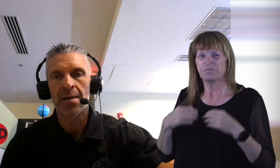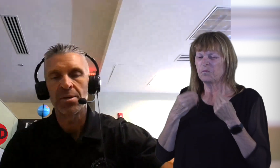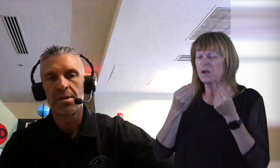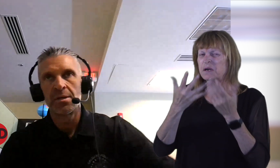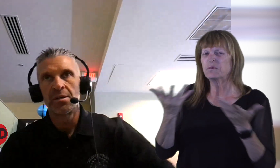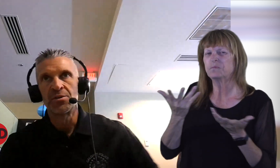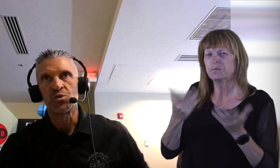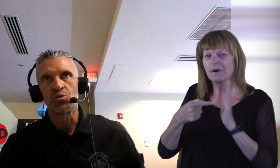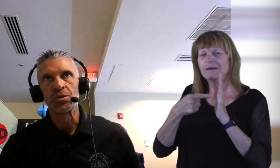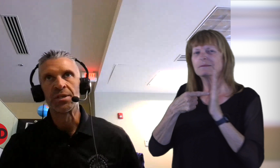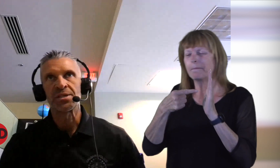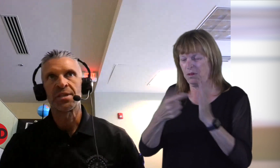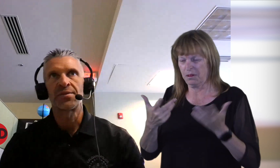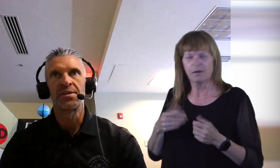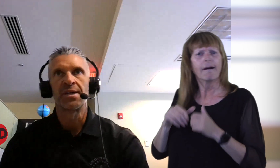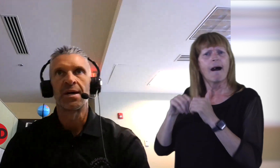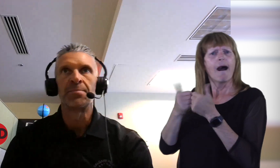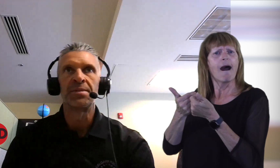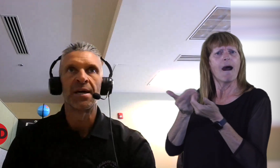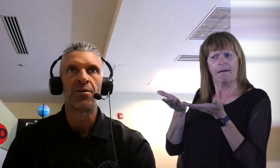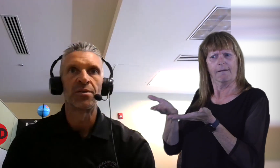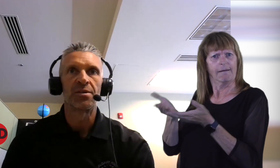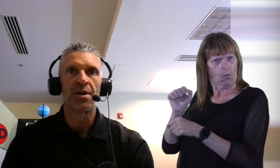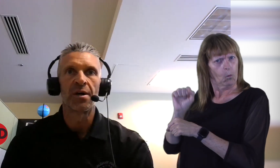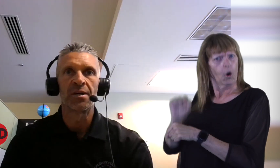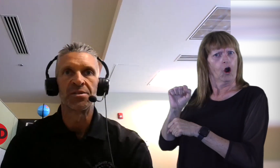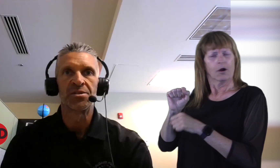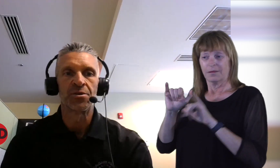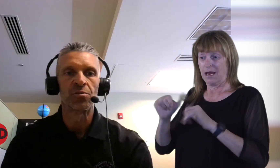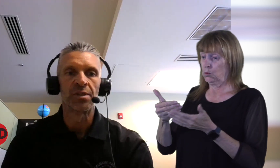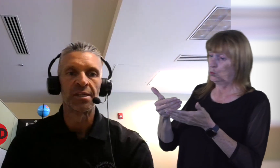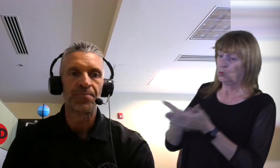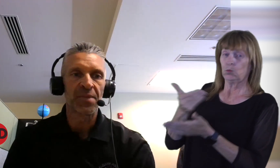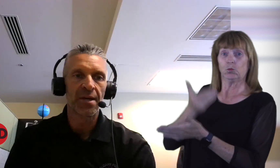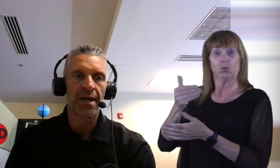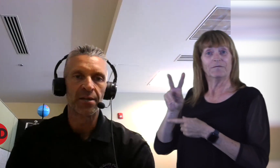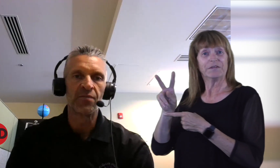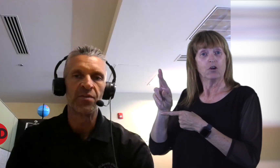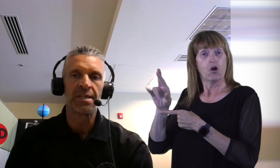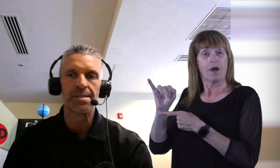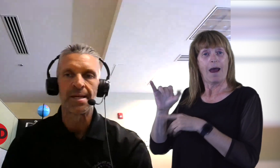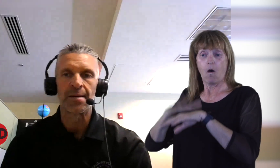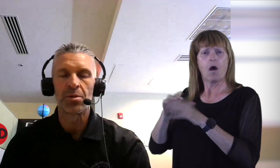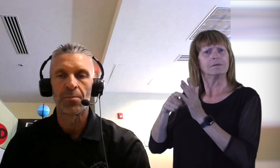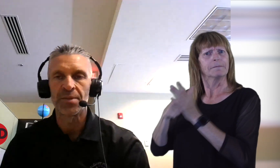this really does cut the time down considerably. And I'll give you